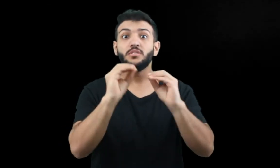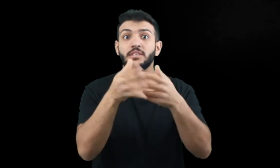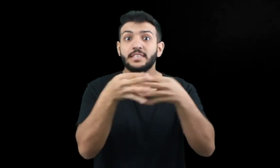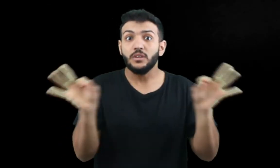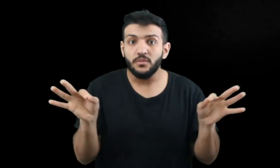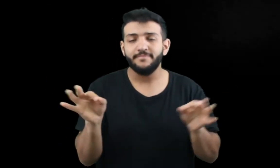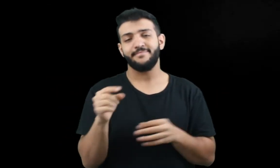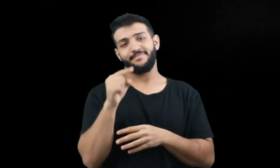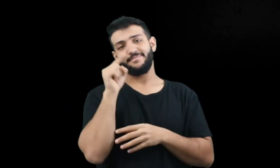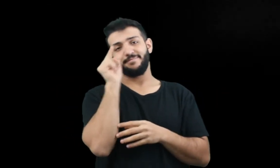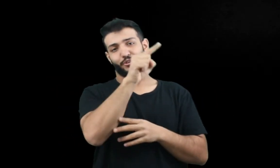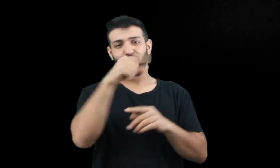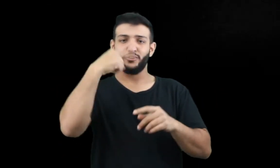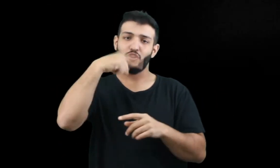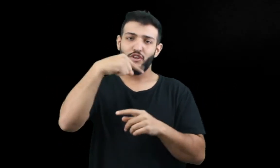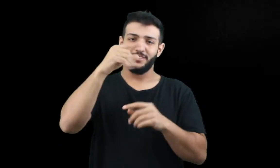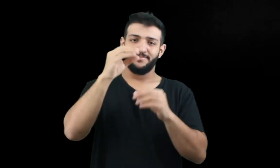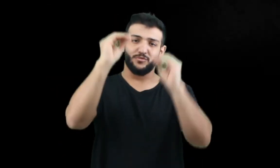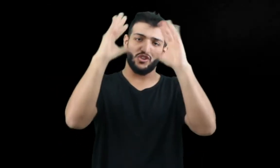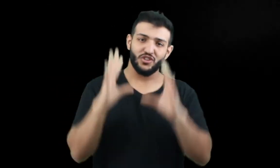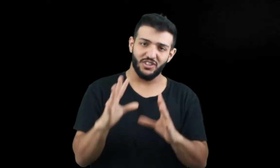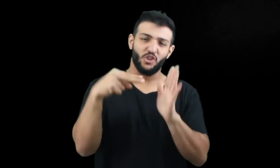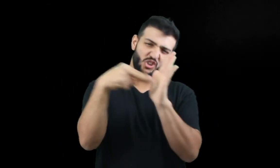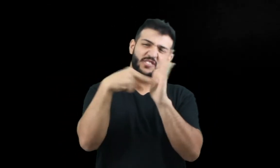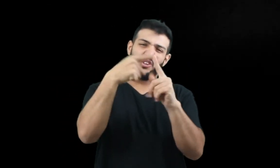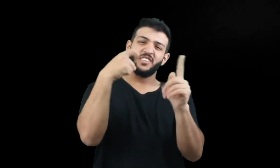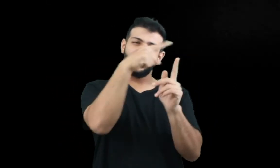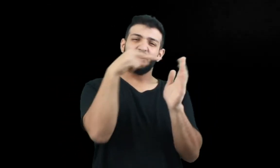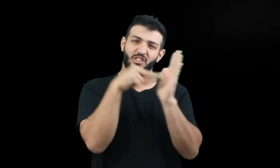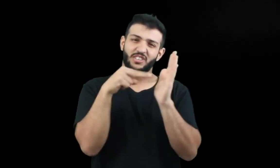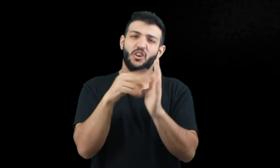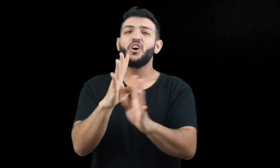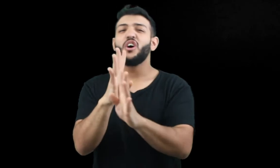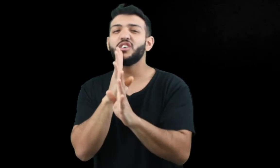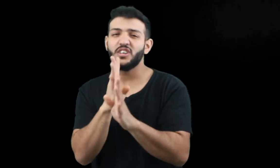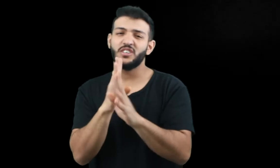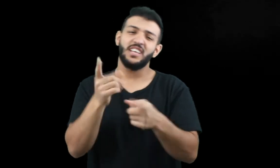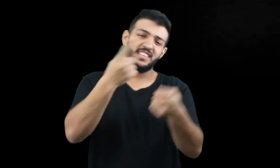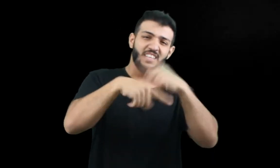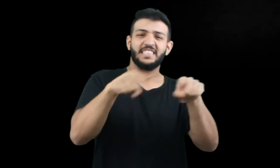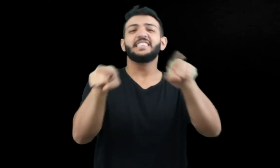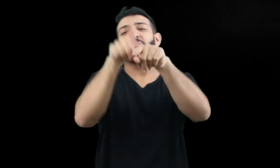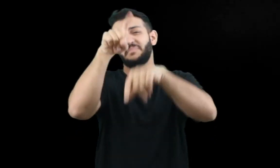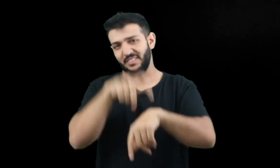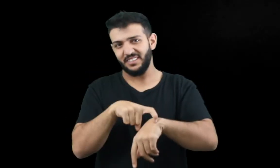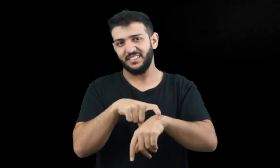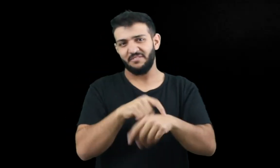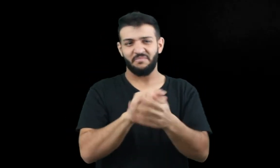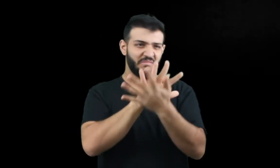I was exposed to some sign language when I was going to school there. Well, the hearing teacher was speaking and signing at the same time.